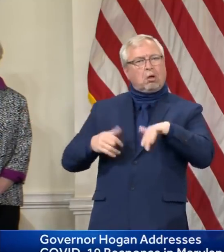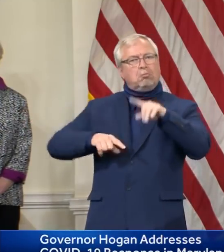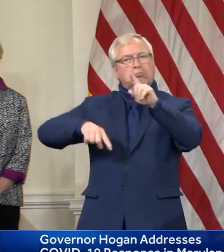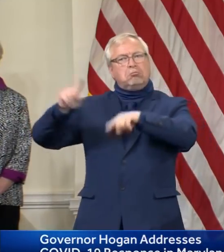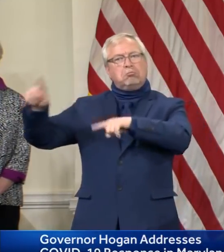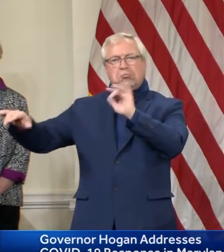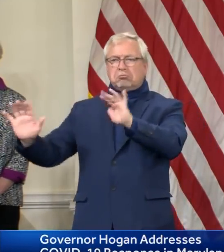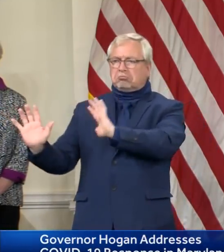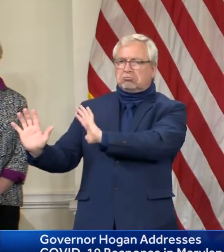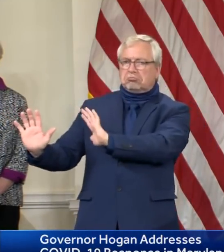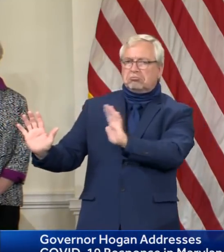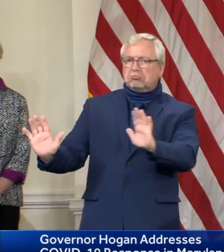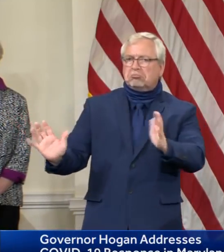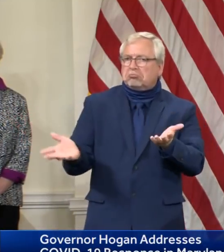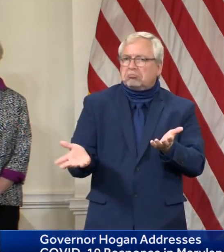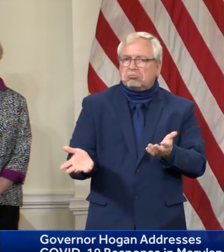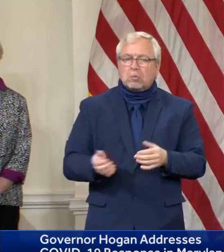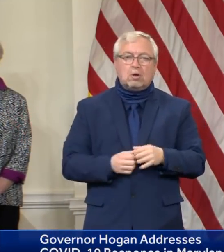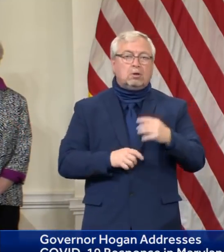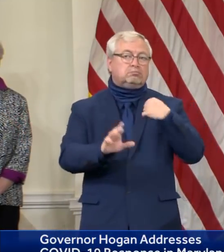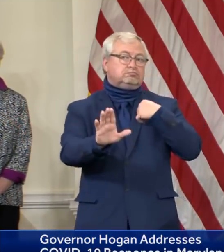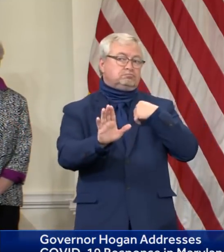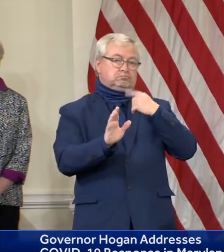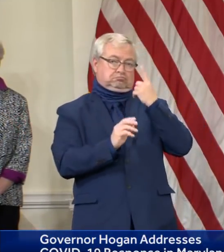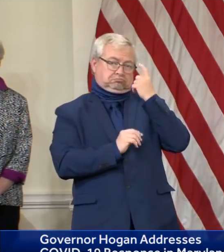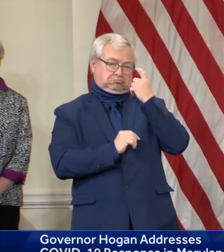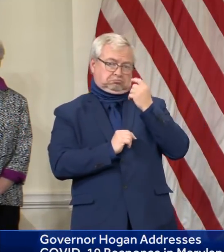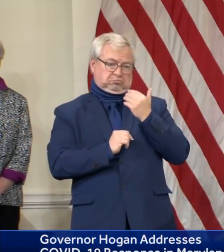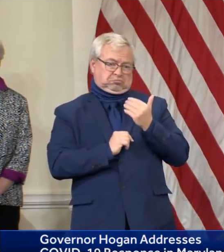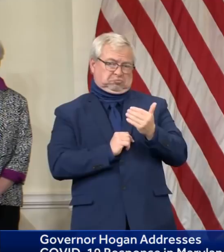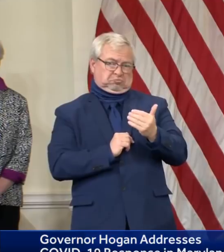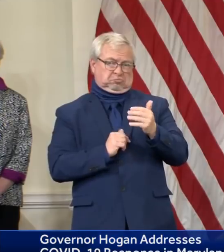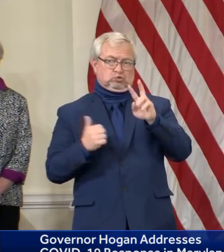WE WERE NEVER COMPLETELY IN SYNC. HE WILL DO THINGS ON A REGIONAL BASIS.